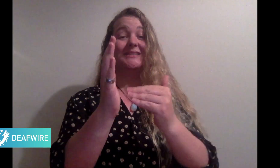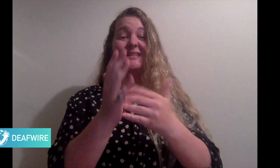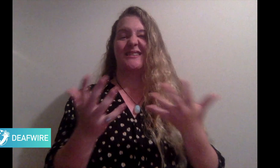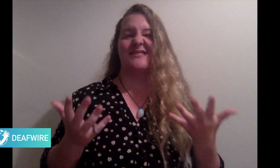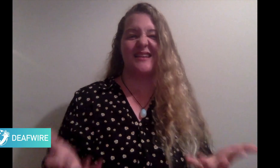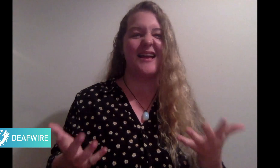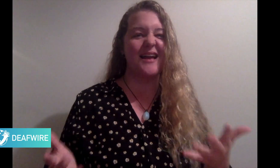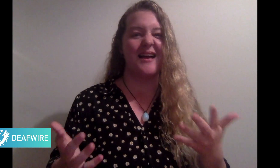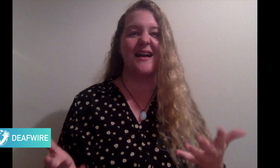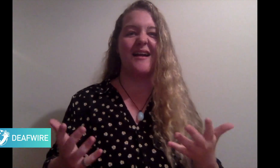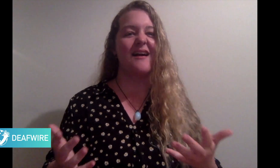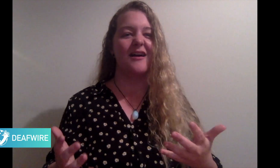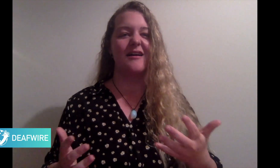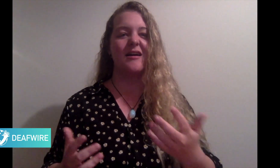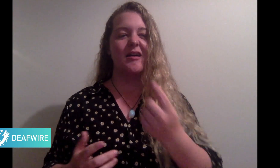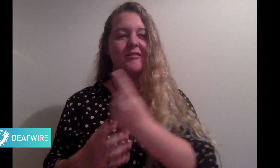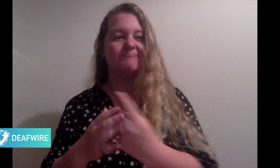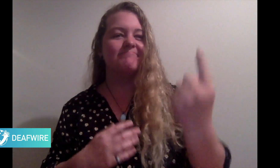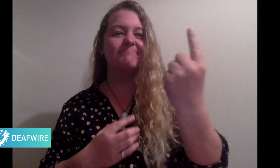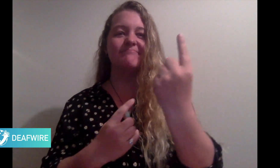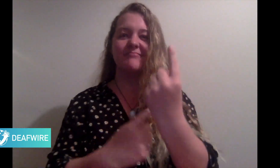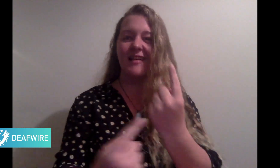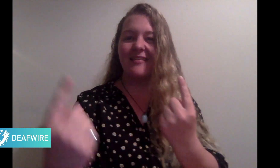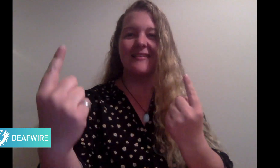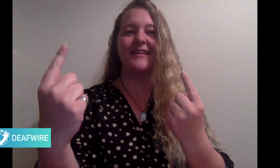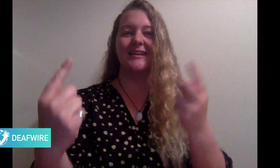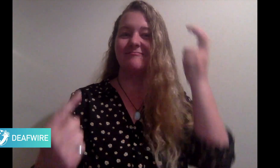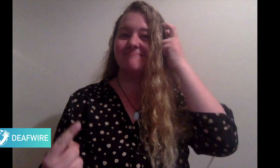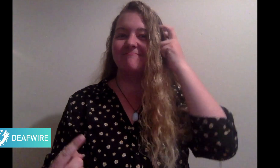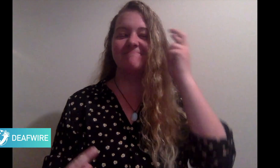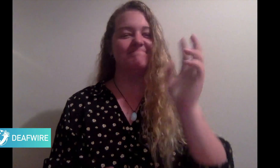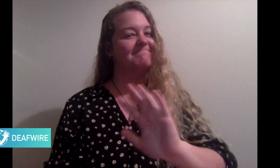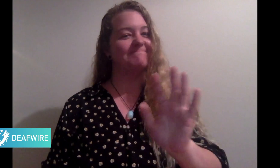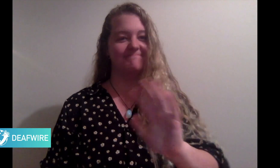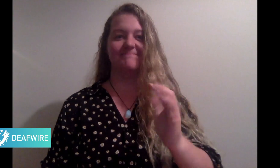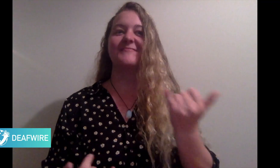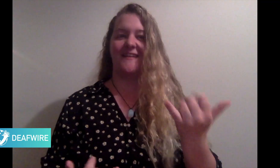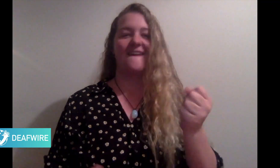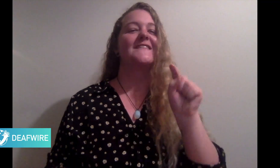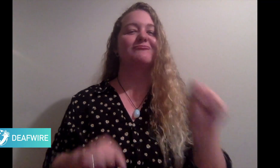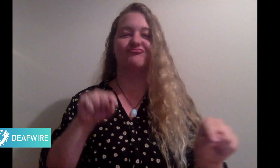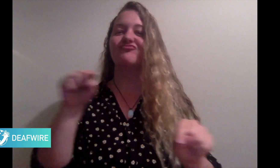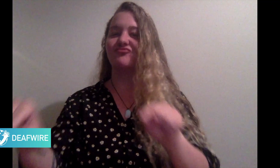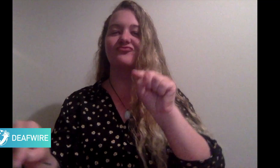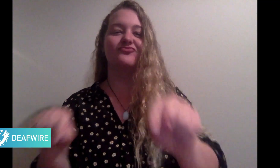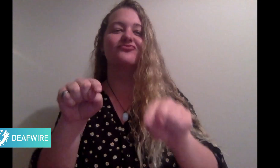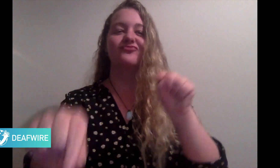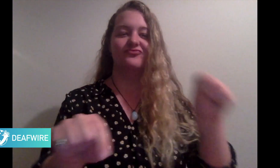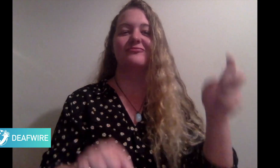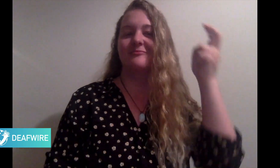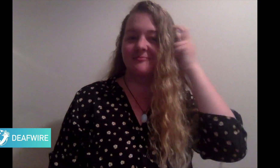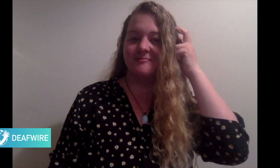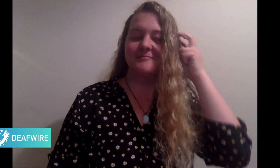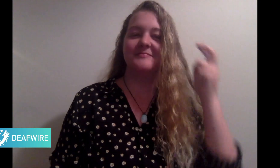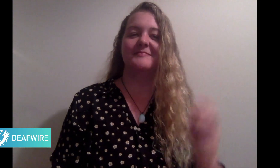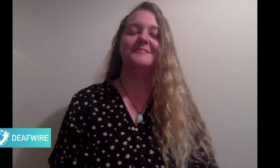When I got mine at 15 years old, I remember people discouraging me from getting one